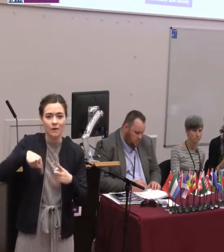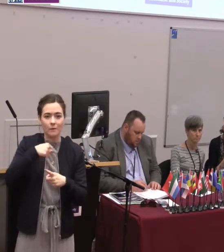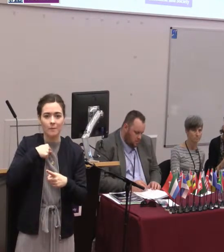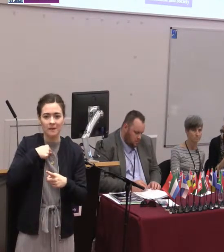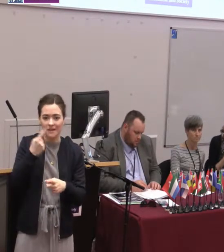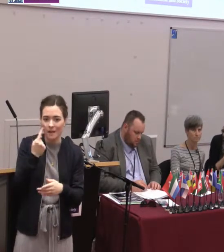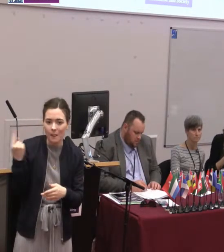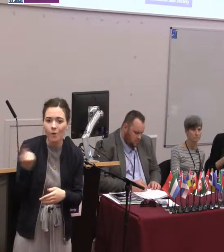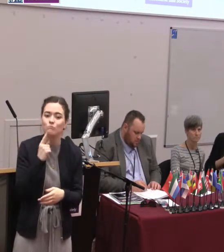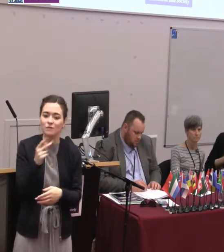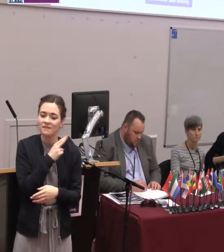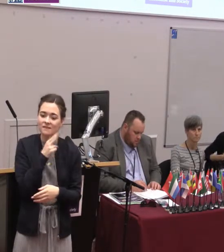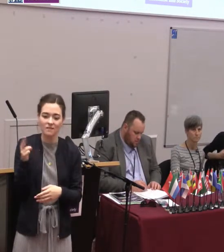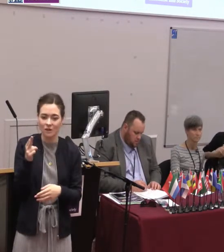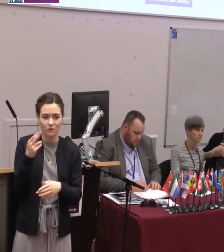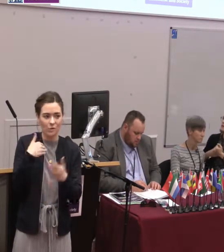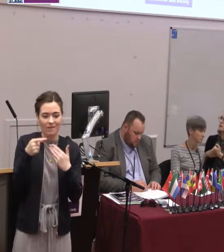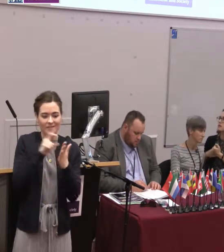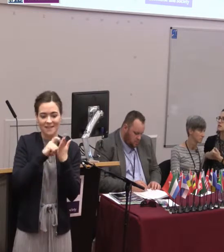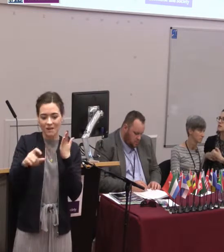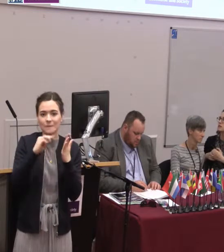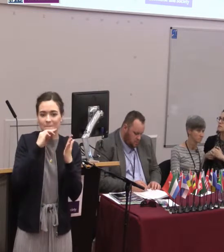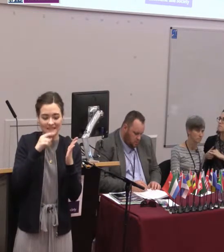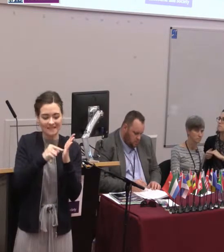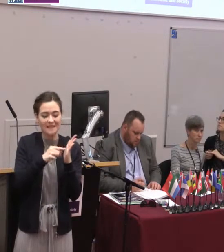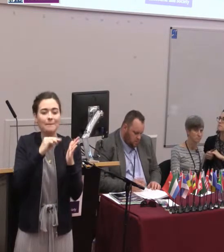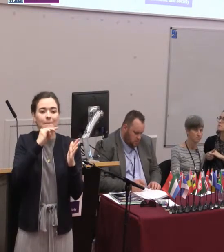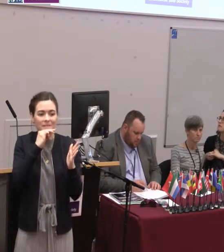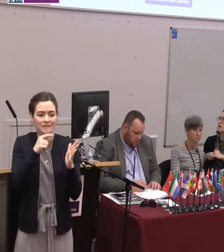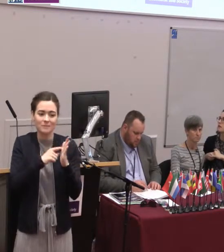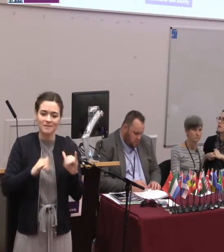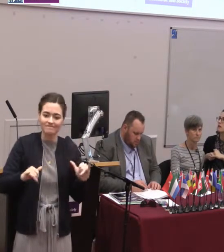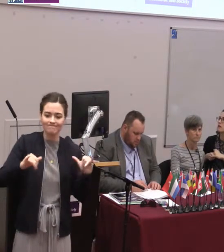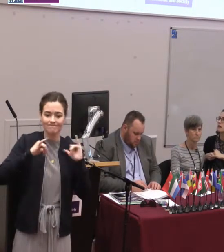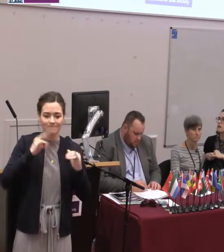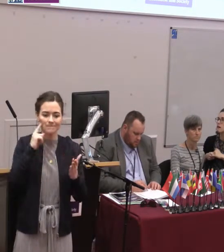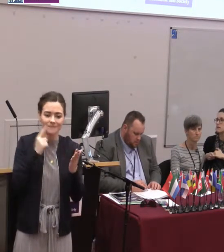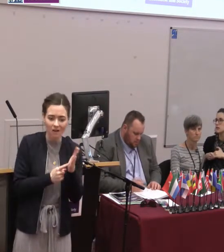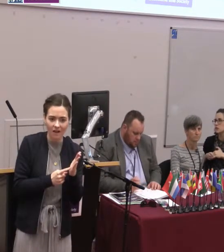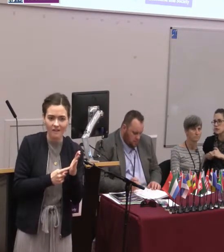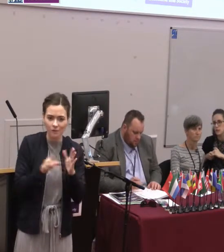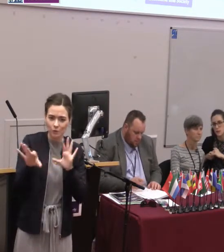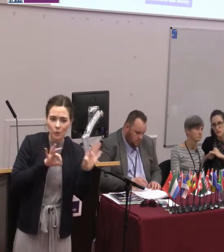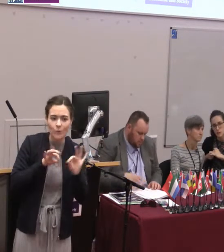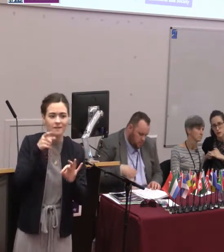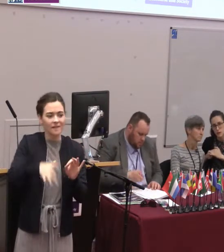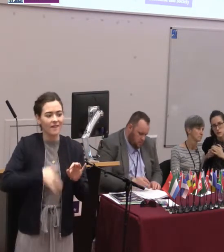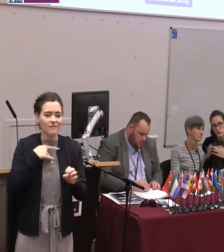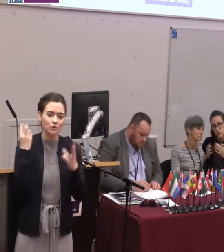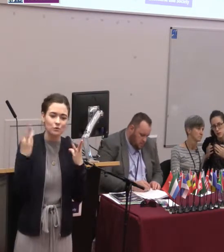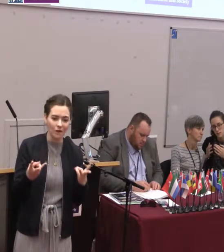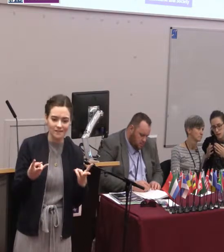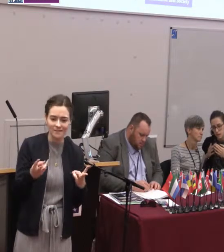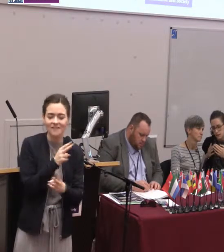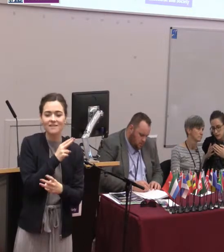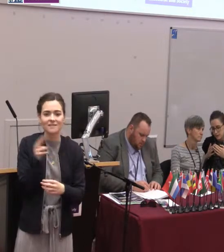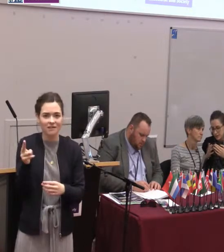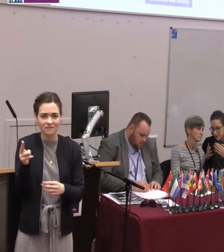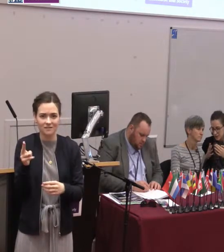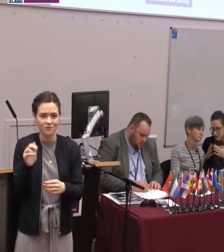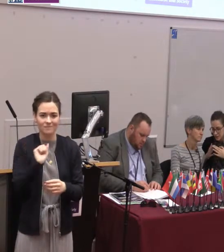This is not what the Article 12 means, it is about choosing where you live, and not